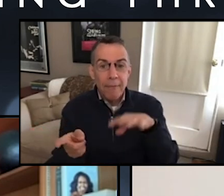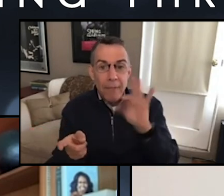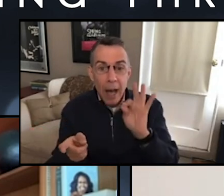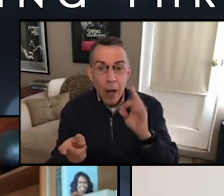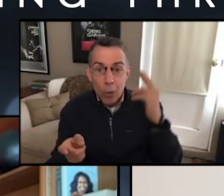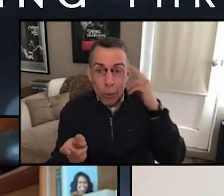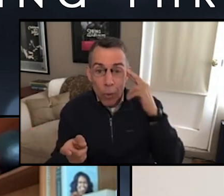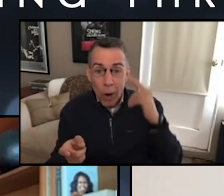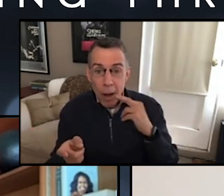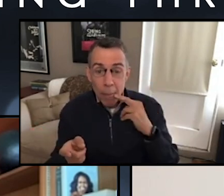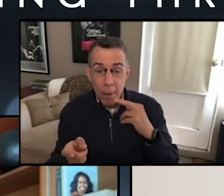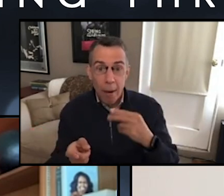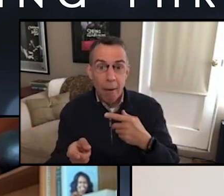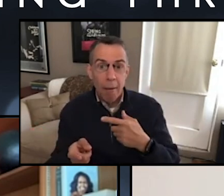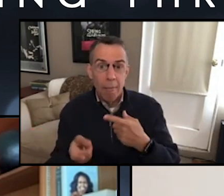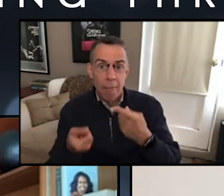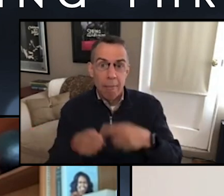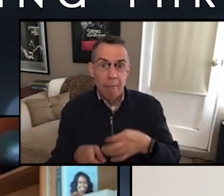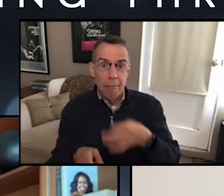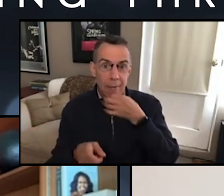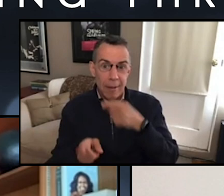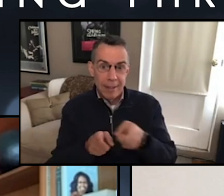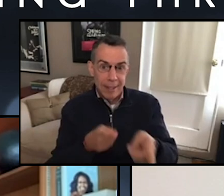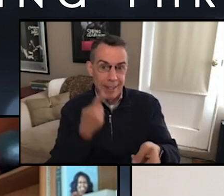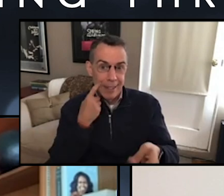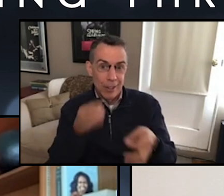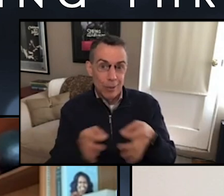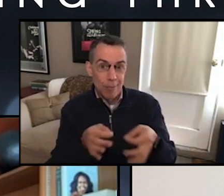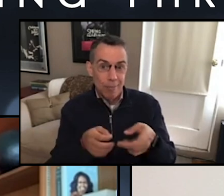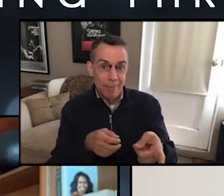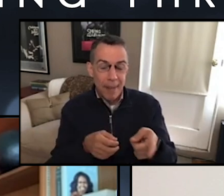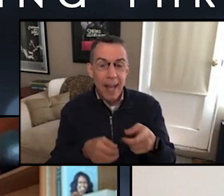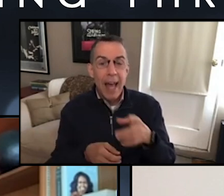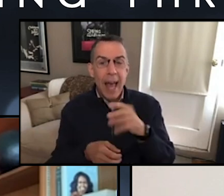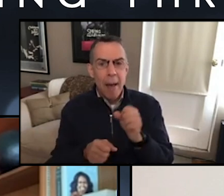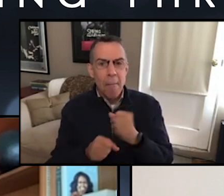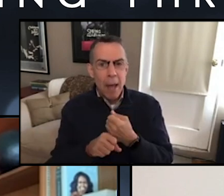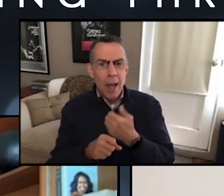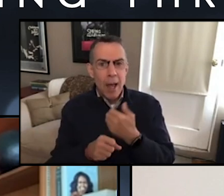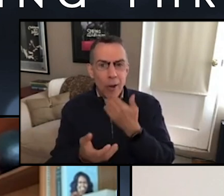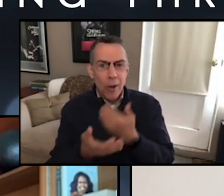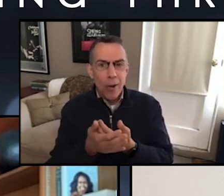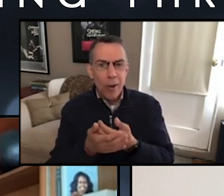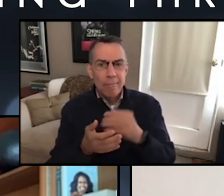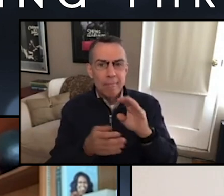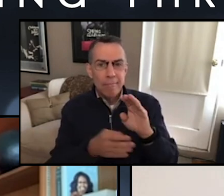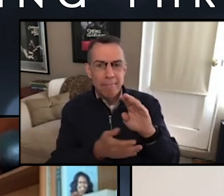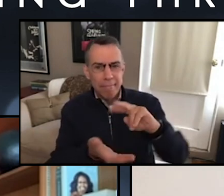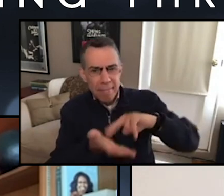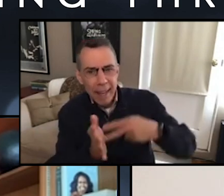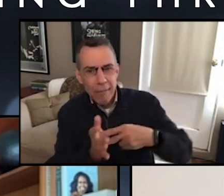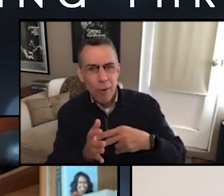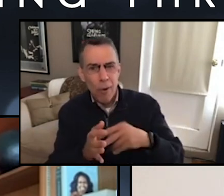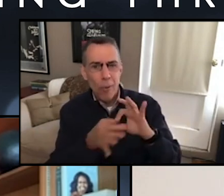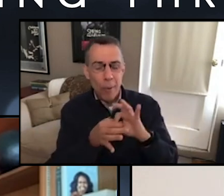the fateful way that he described, and make a number of meaningful relationships along the way. And now three years into this process and